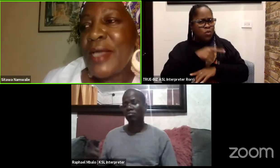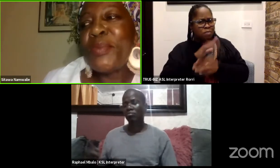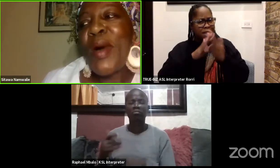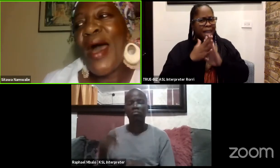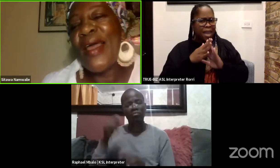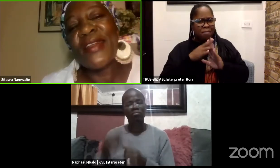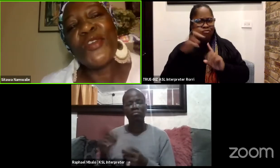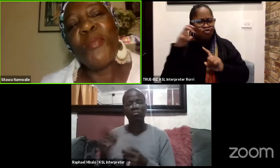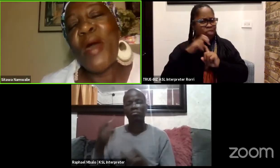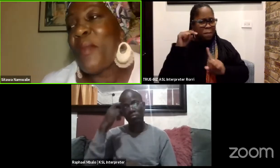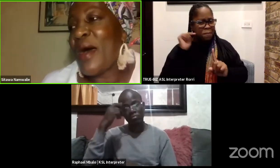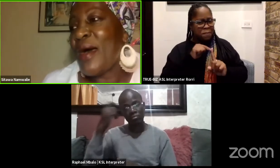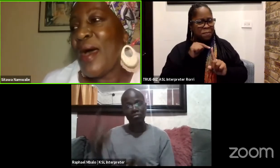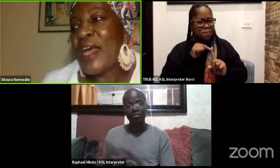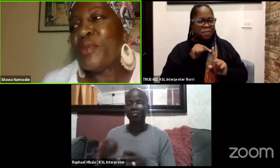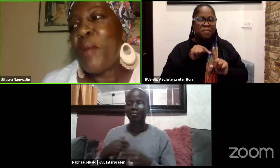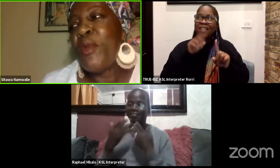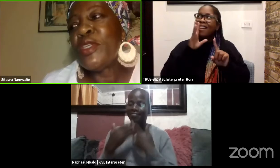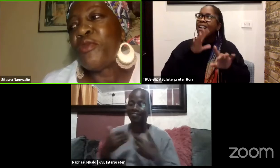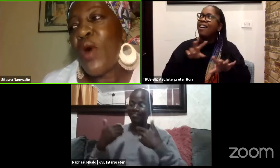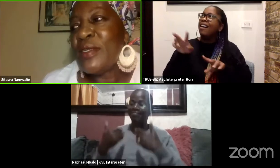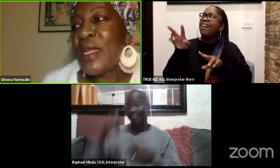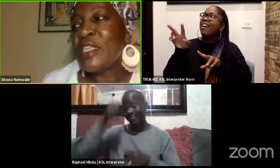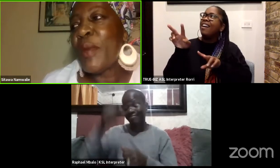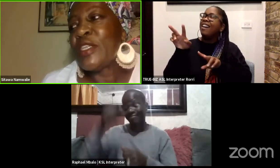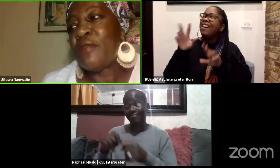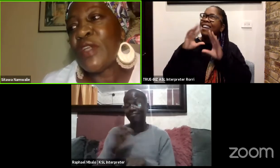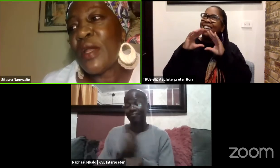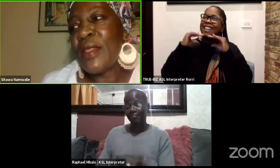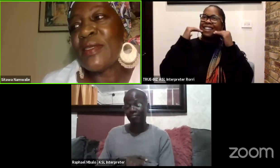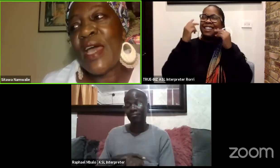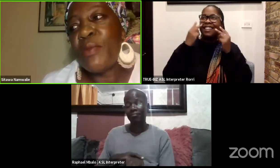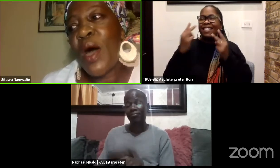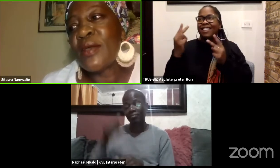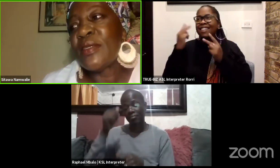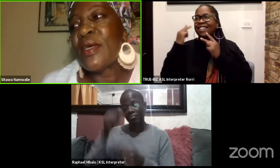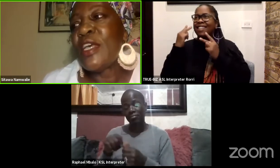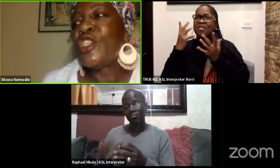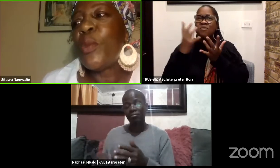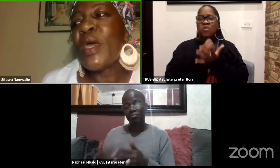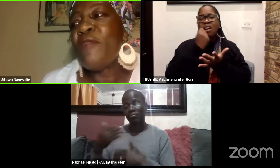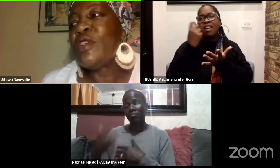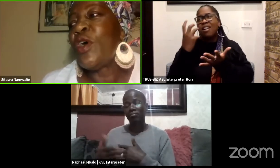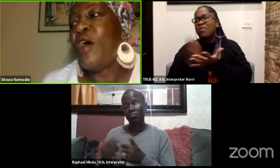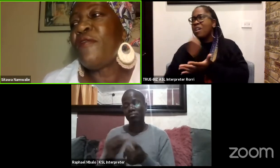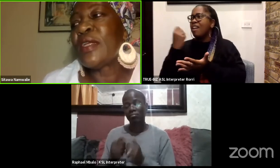I smile and remember, as memories of one tennis match after another slide past, stopping every so often